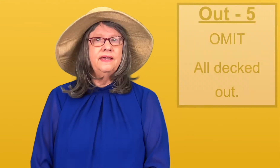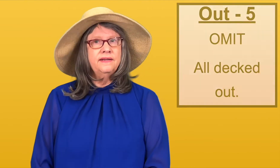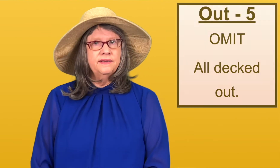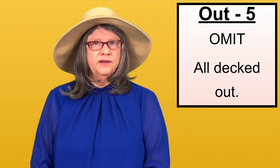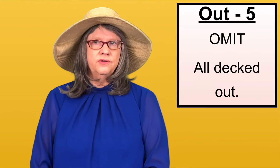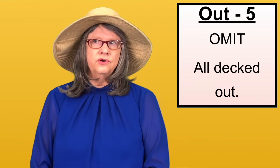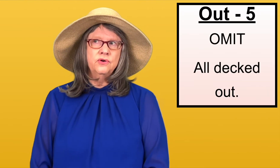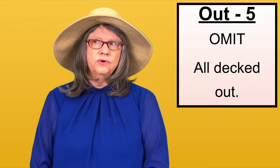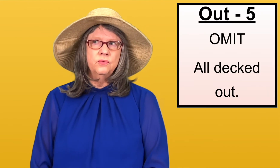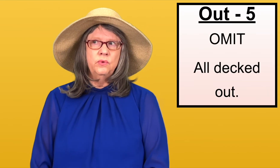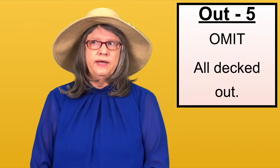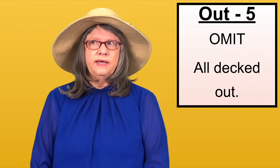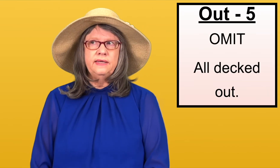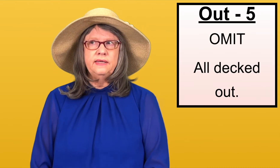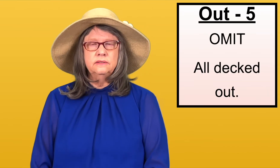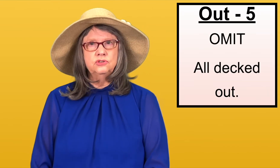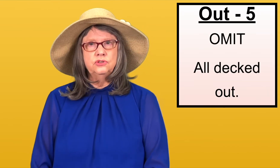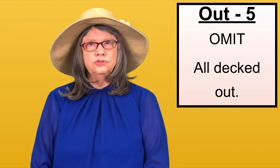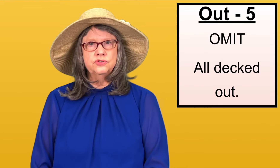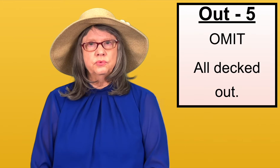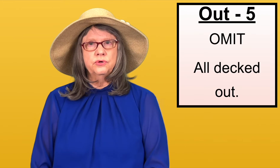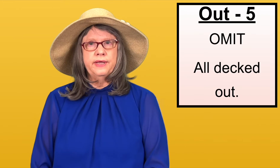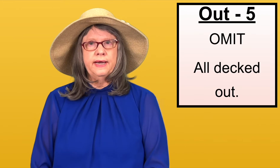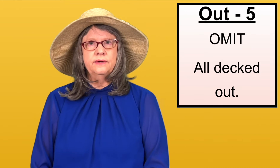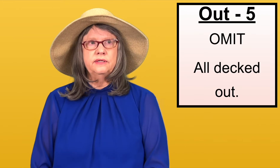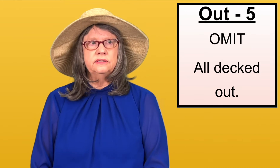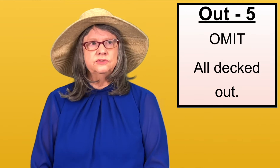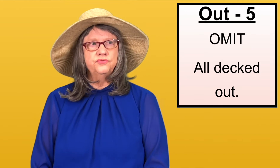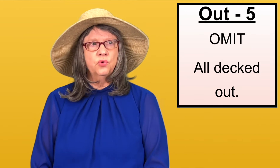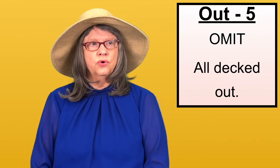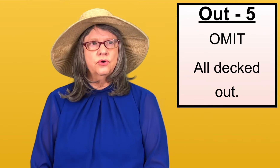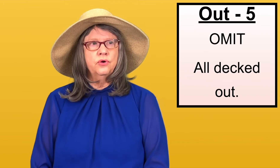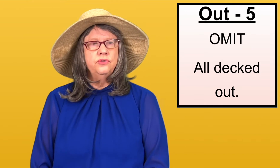And another way English uses the word OUT is for "to the